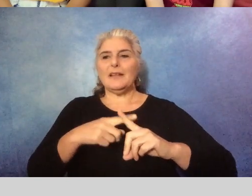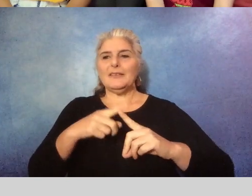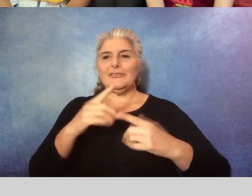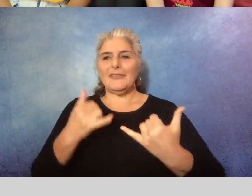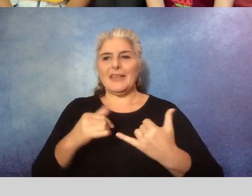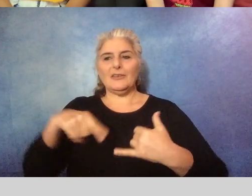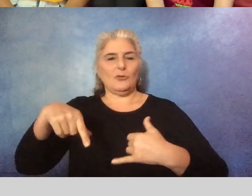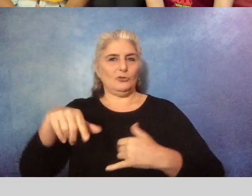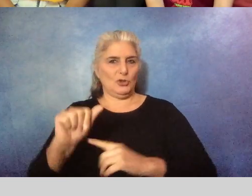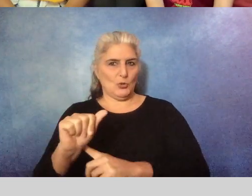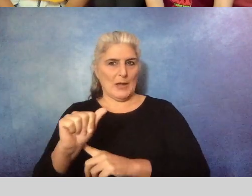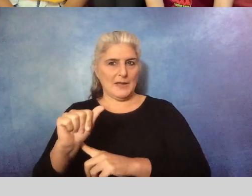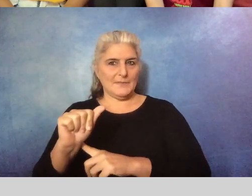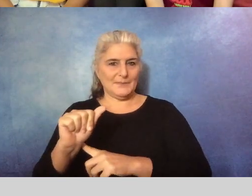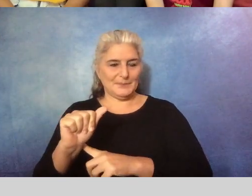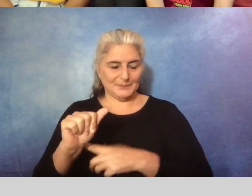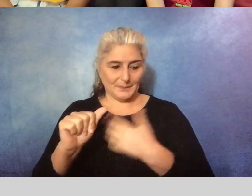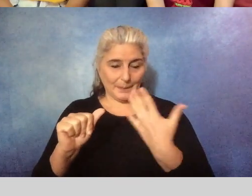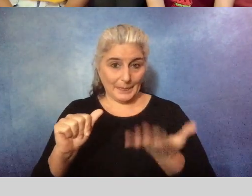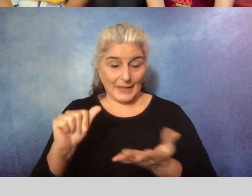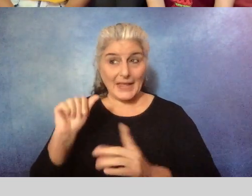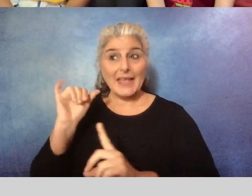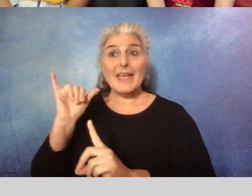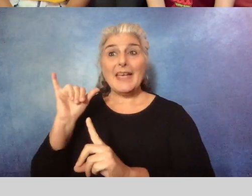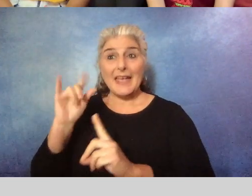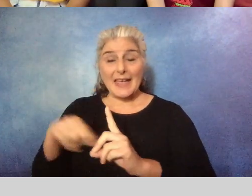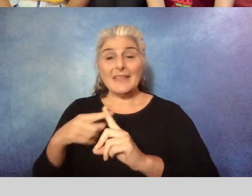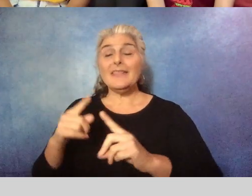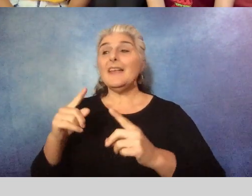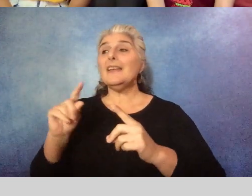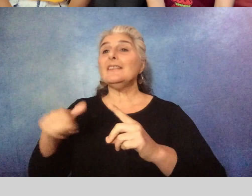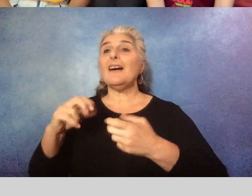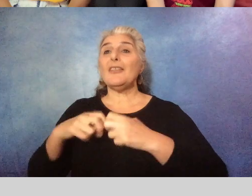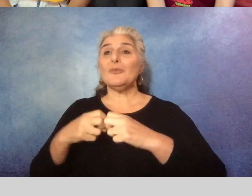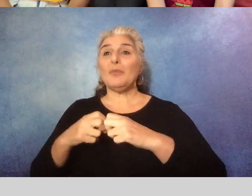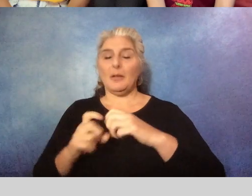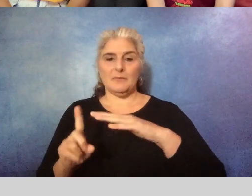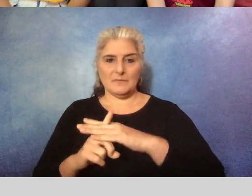And that's where the problem begins again.